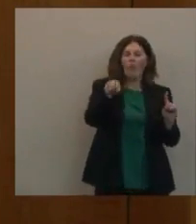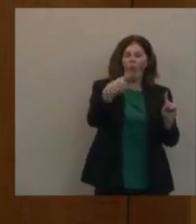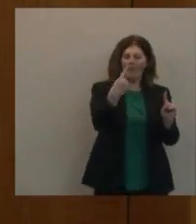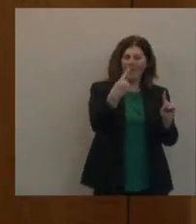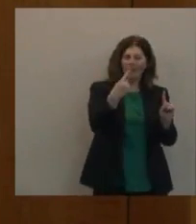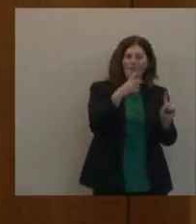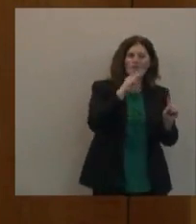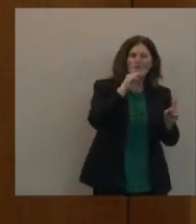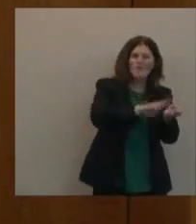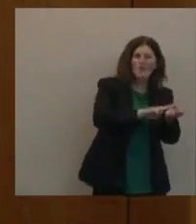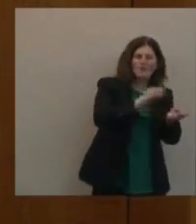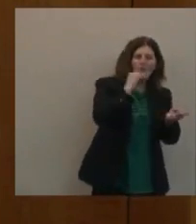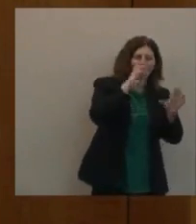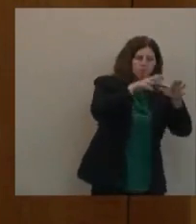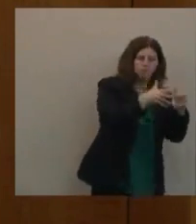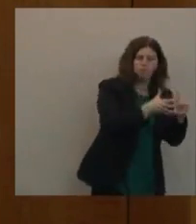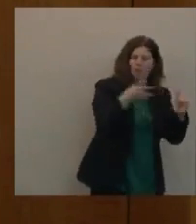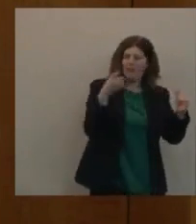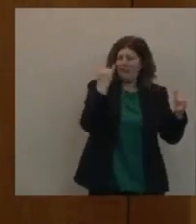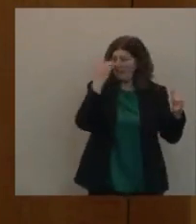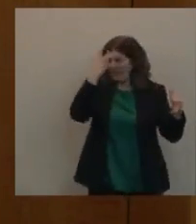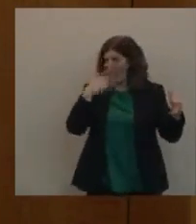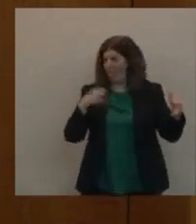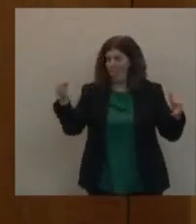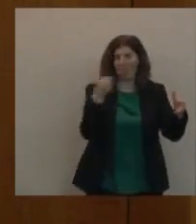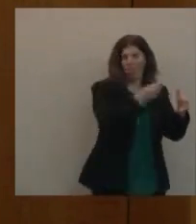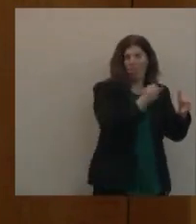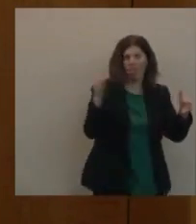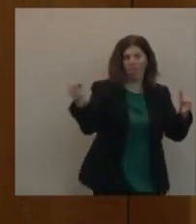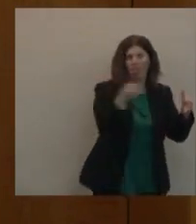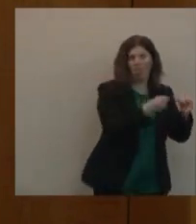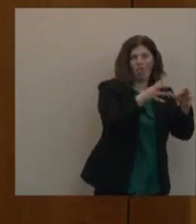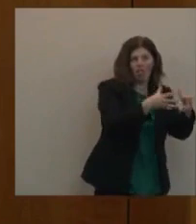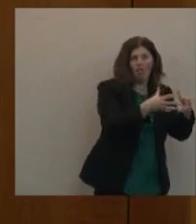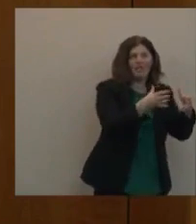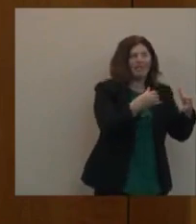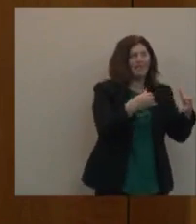WE DON’T HAVE A FINAL CONTRACT BUT WE WILL ANNOUNCE THAT NEXT WEEK.